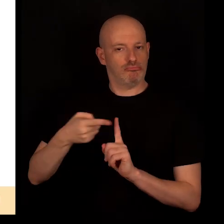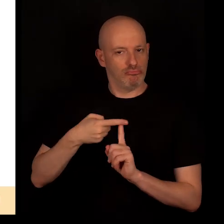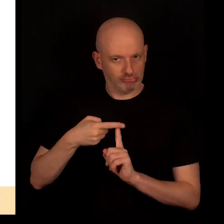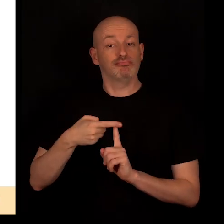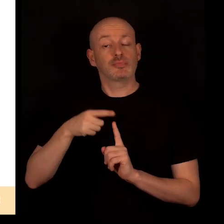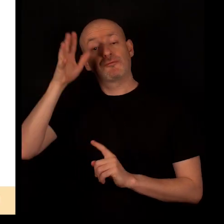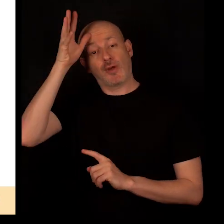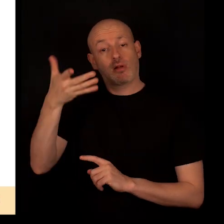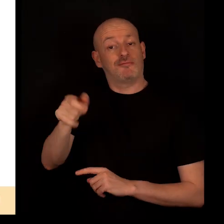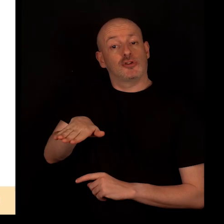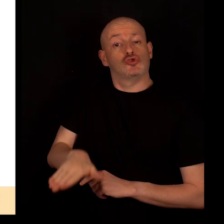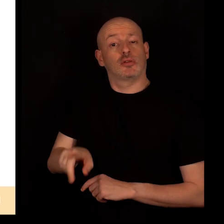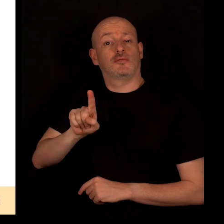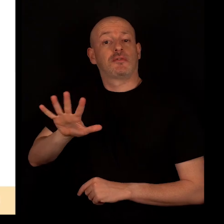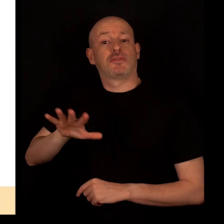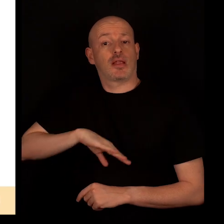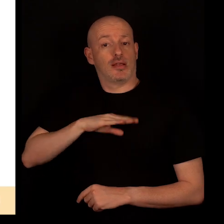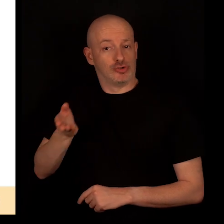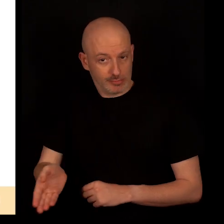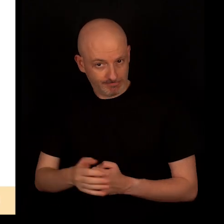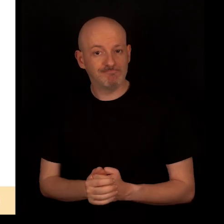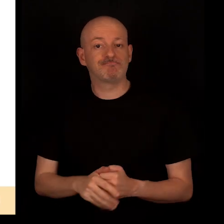and he’s the father of a 15 year old kid.